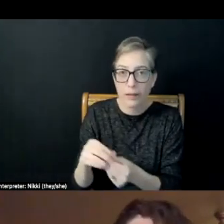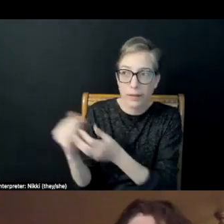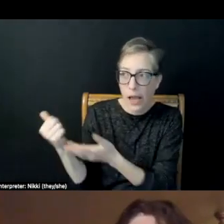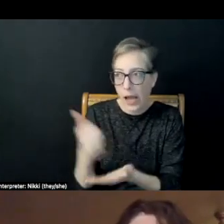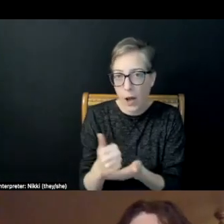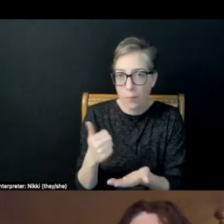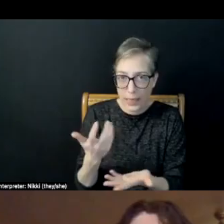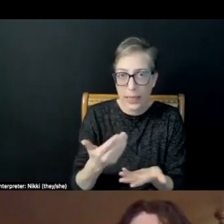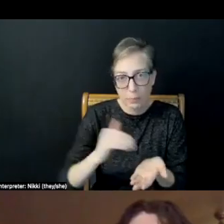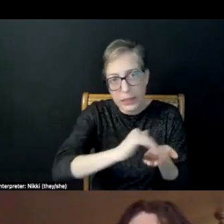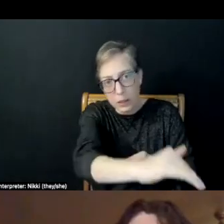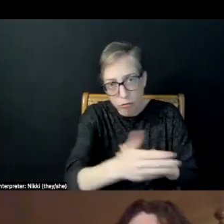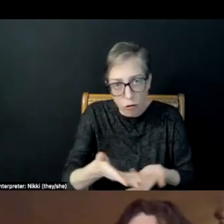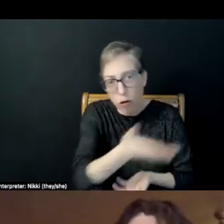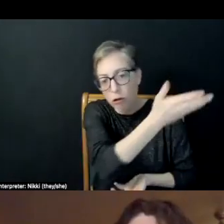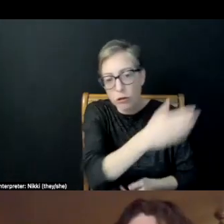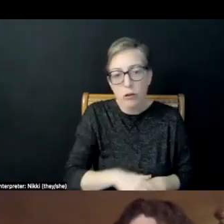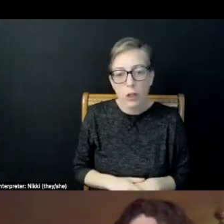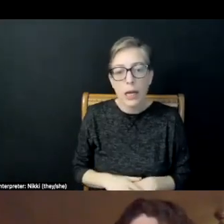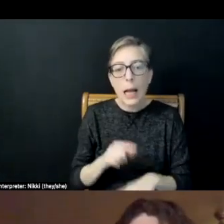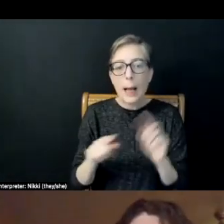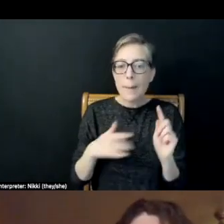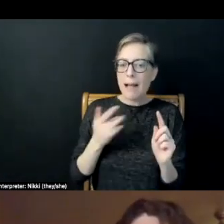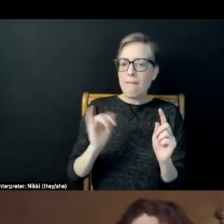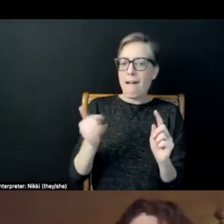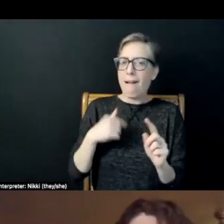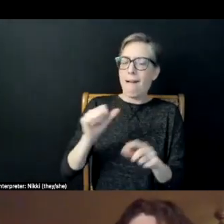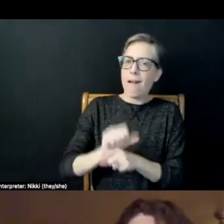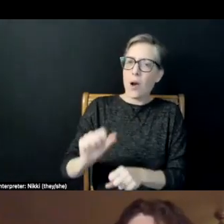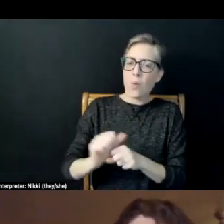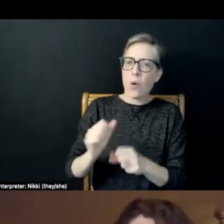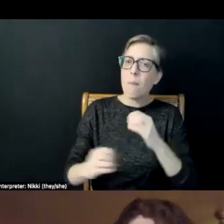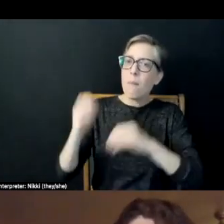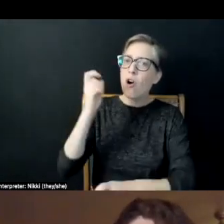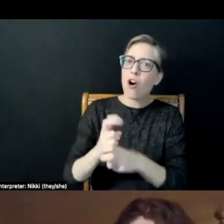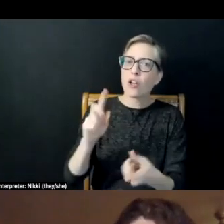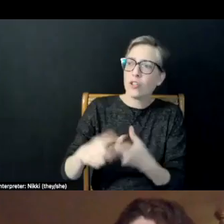I feel I had to work harder to prove myself, than NICU parents without disabilities.